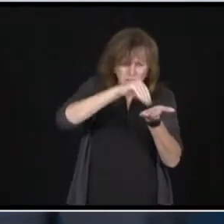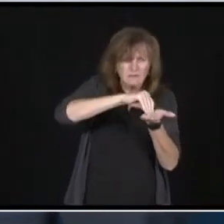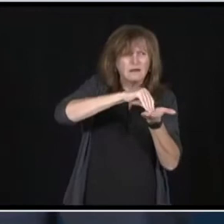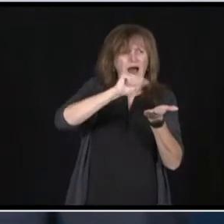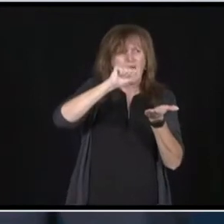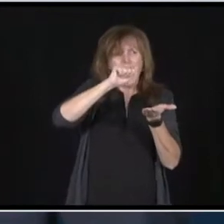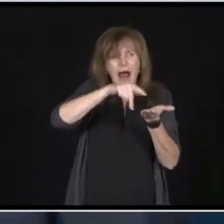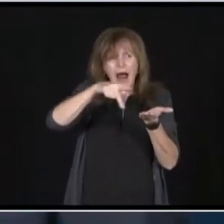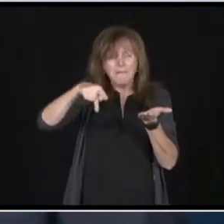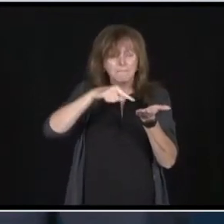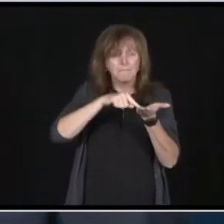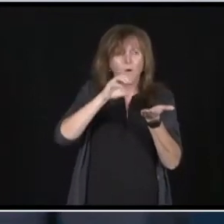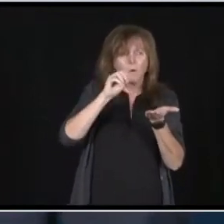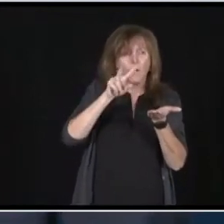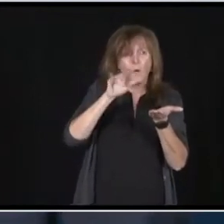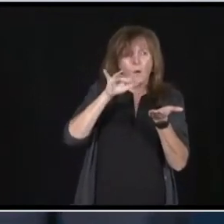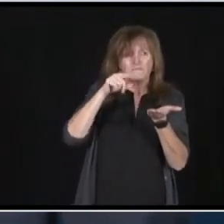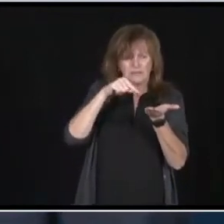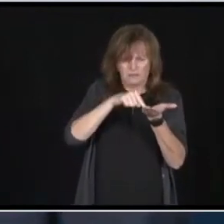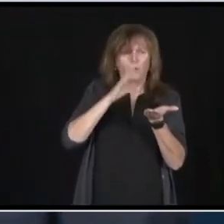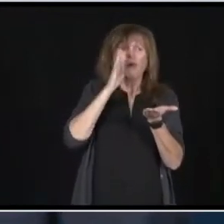alert app.